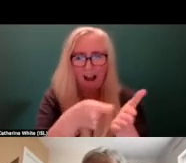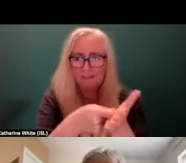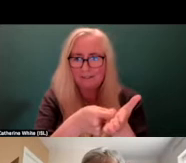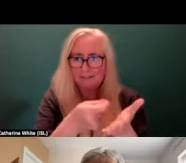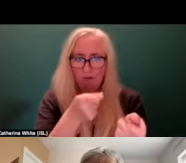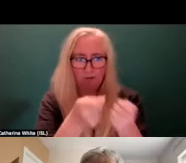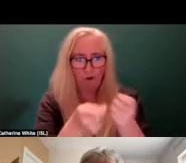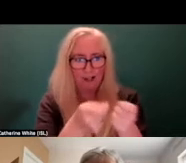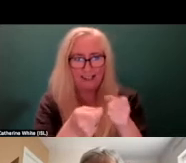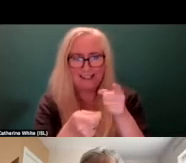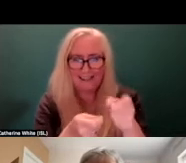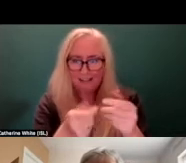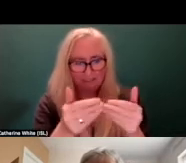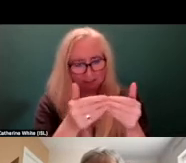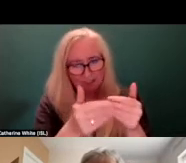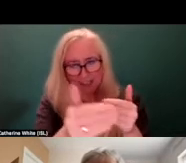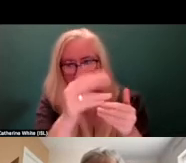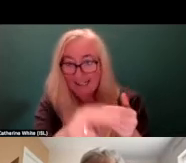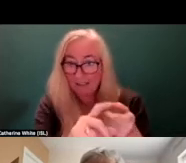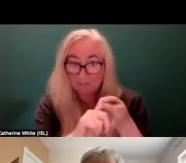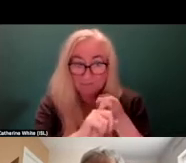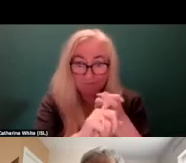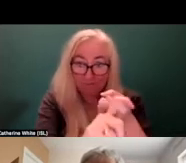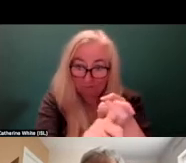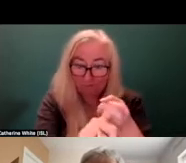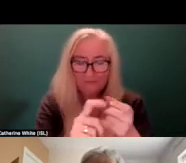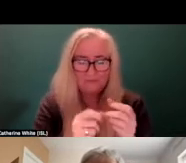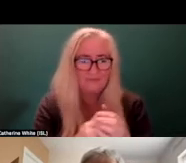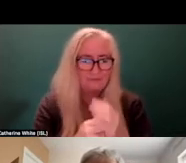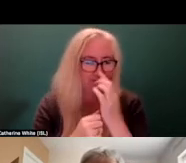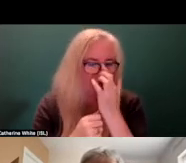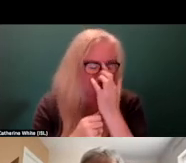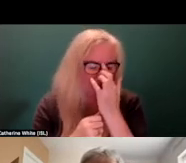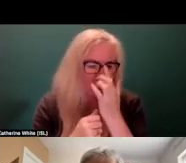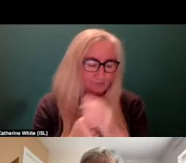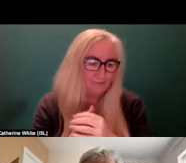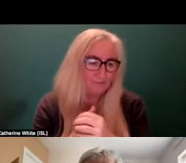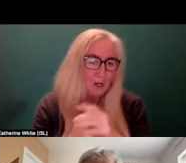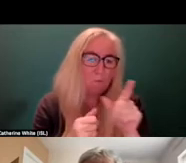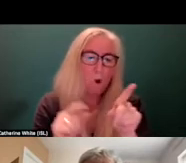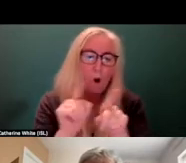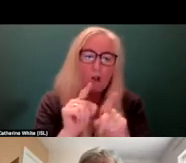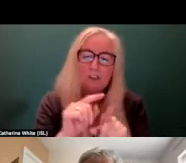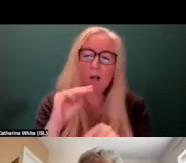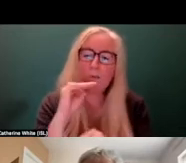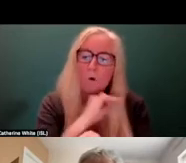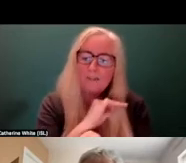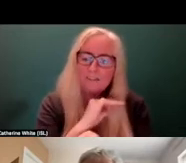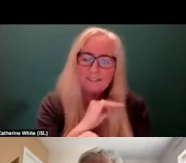operational costs of how these places can sustain going forward. And I suppose also how -- I think a piece that's very important here is